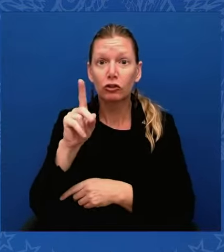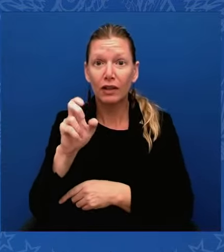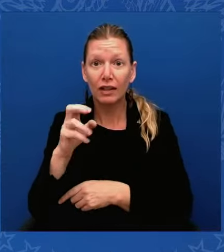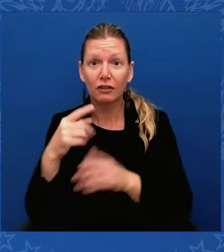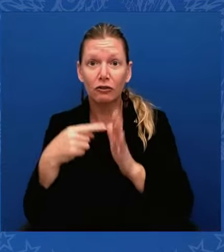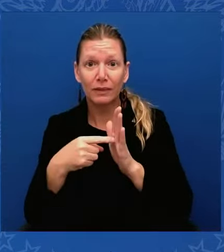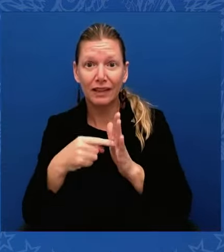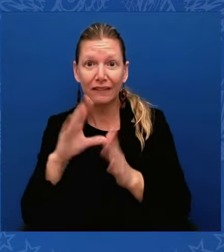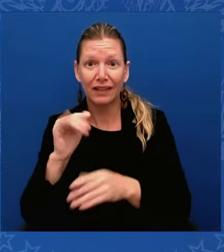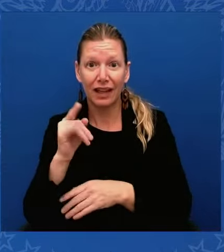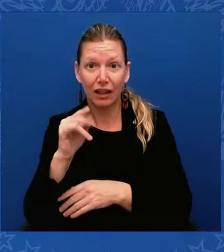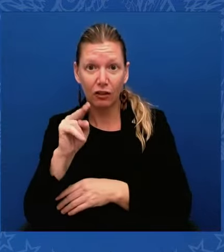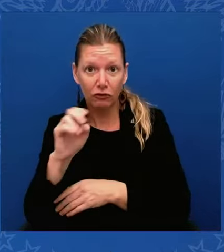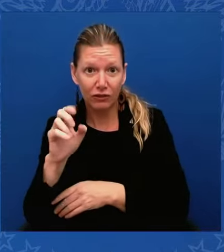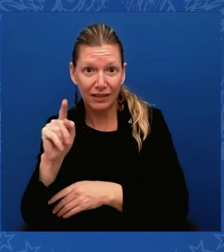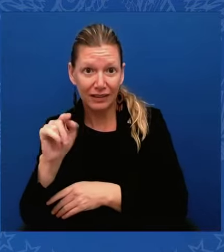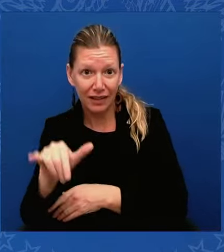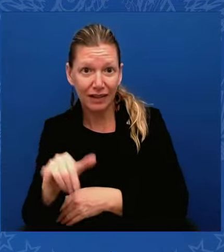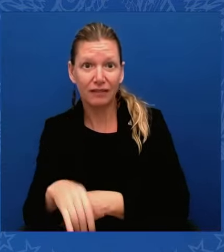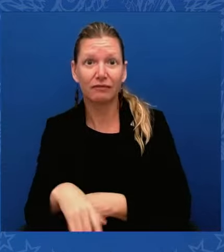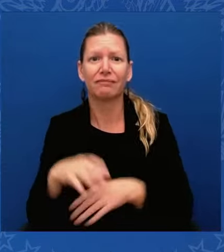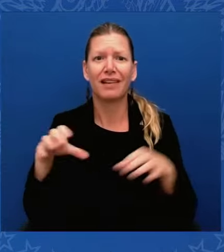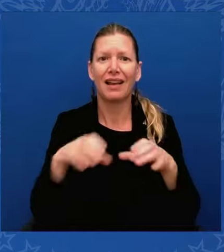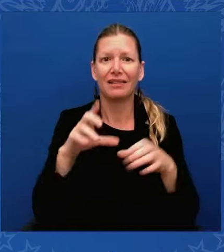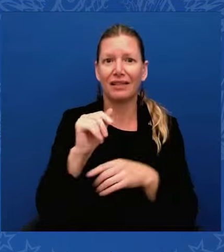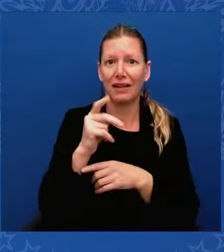Director Office of Science and Technology, where's Arati?